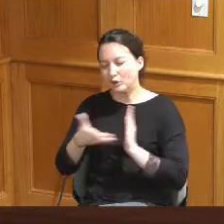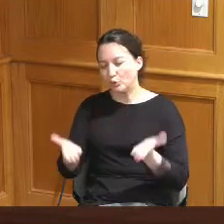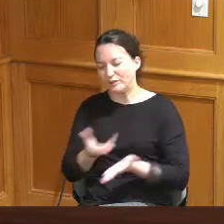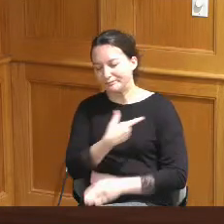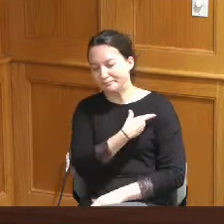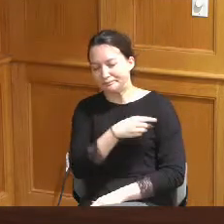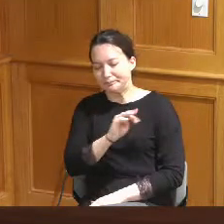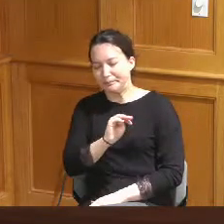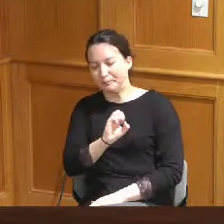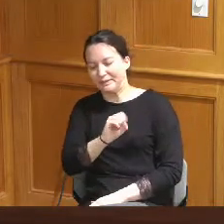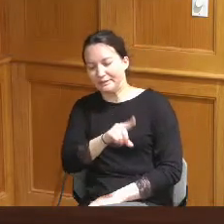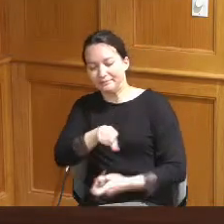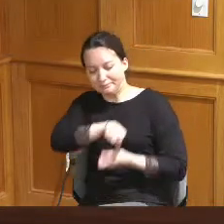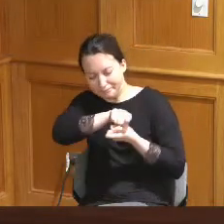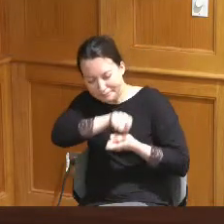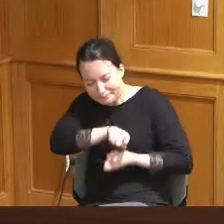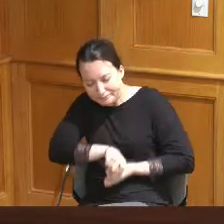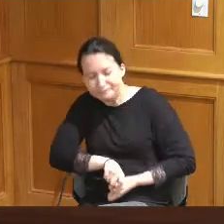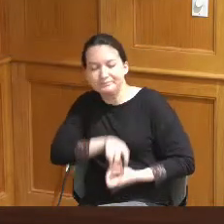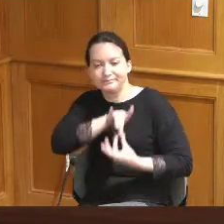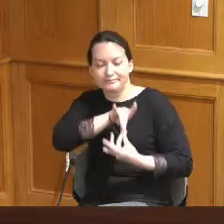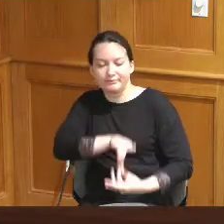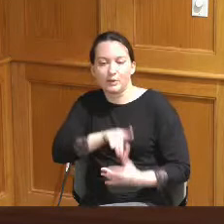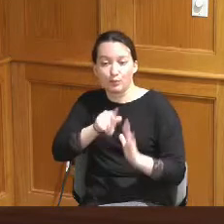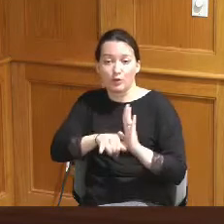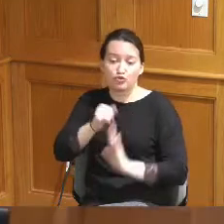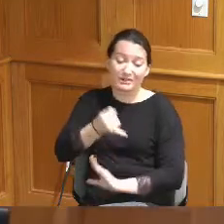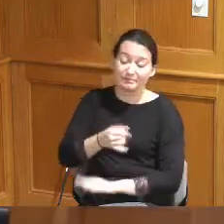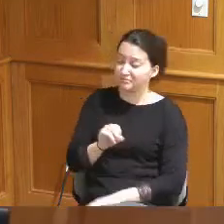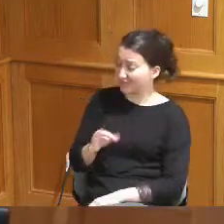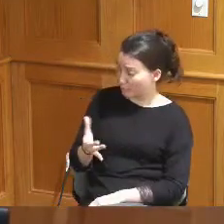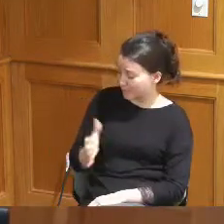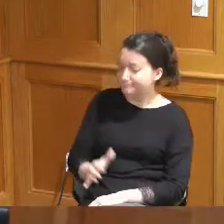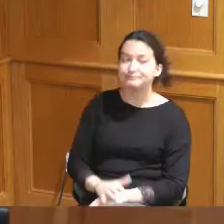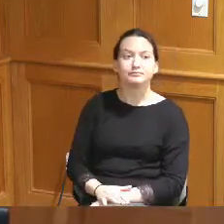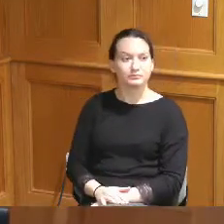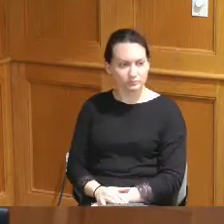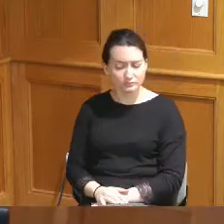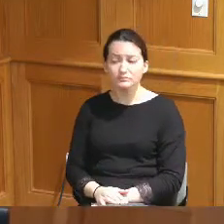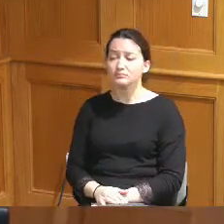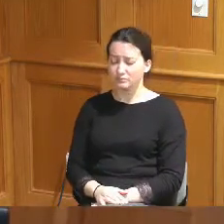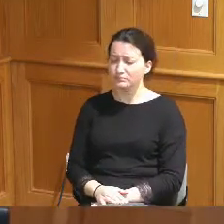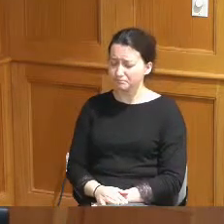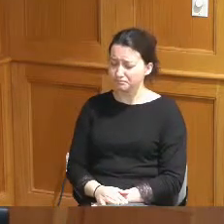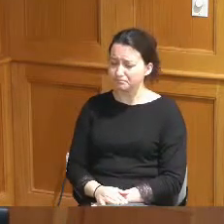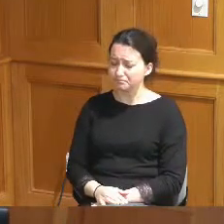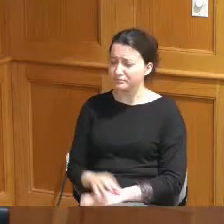can answer specific questions on the projects desired thank you I had a question what we met